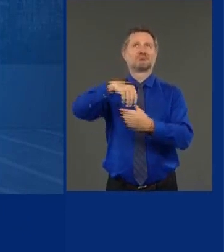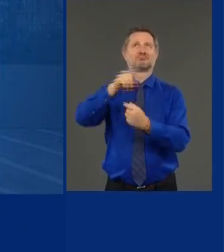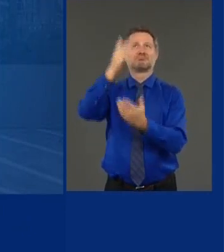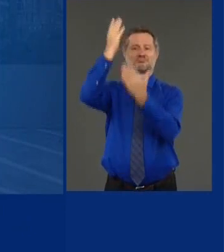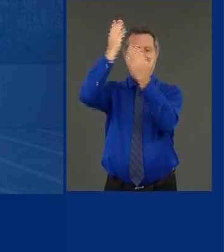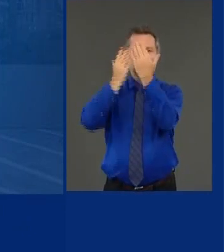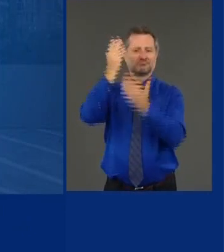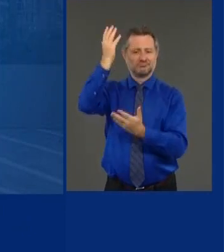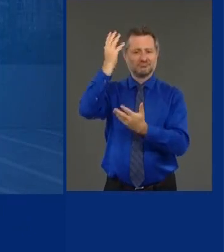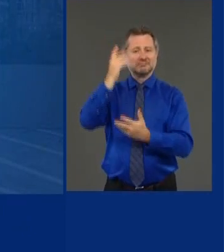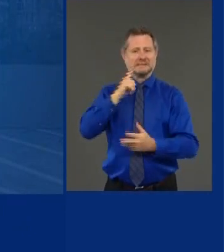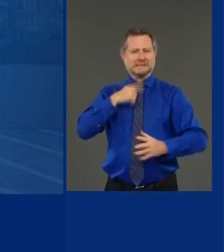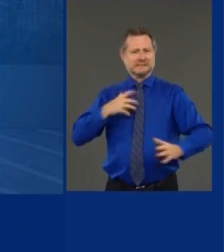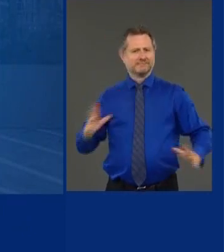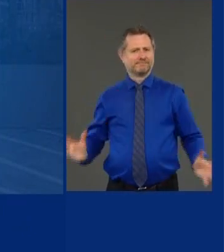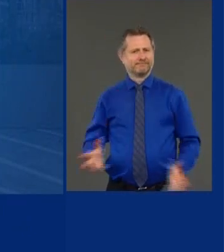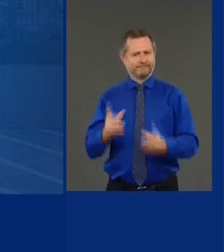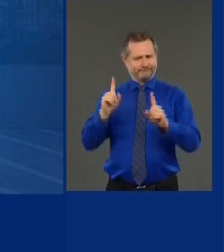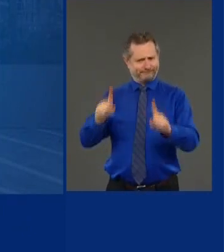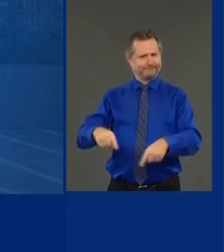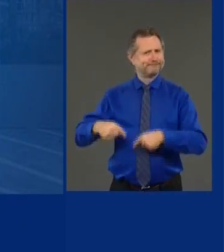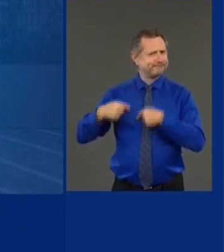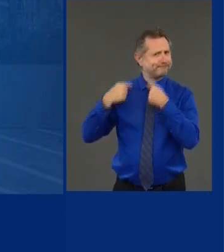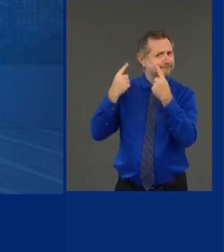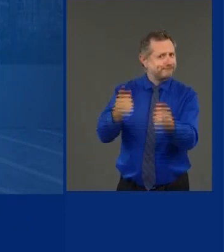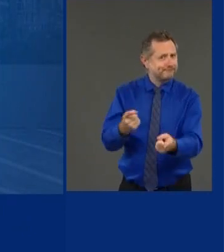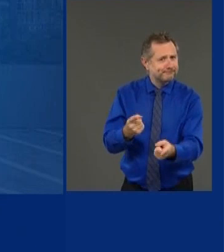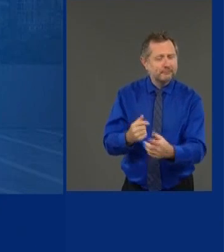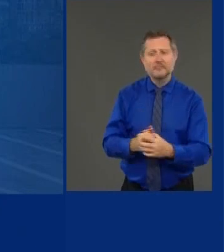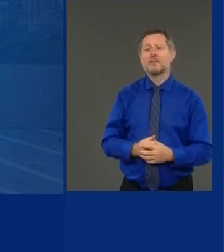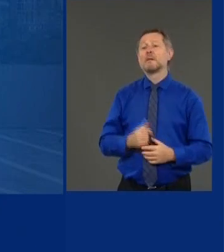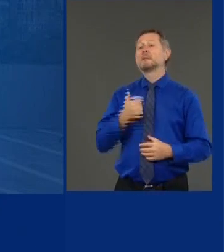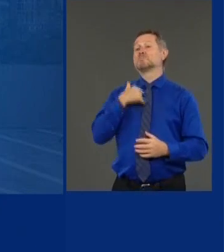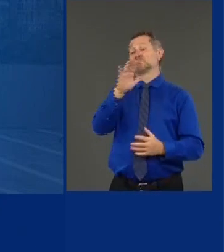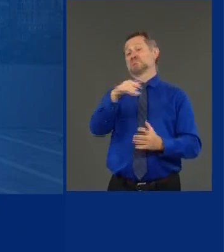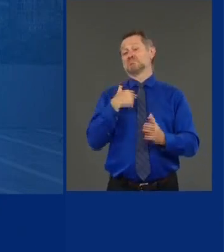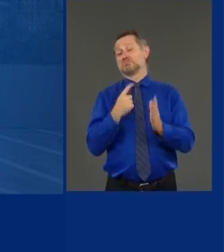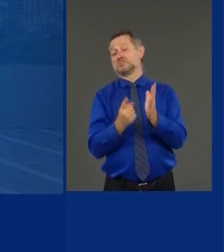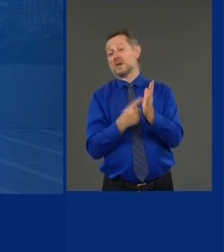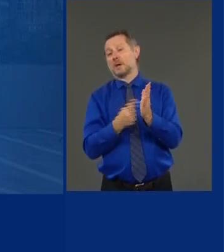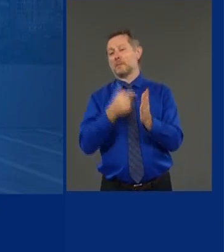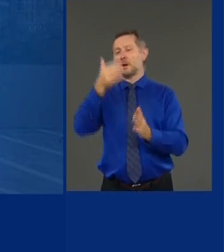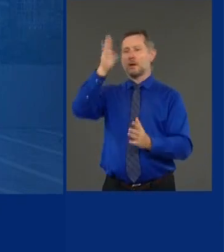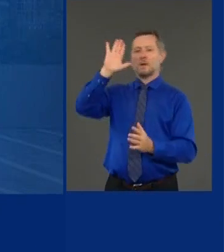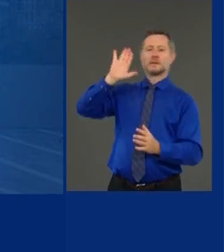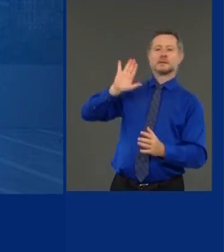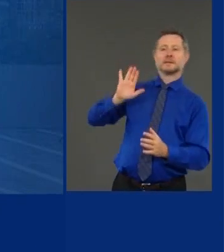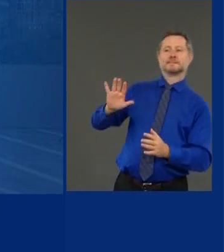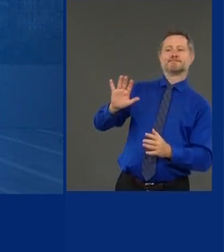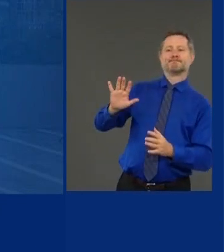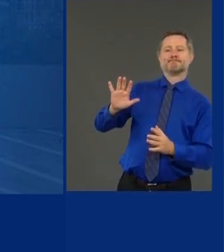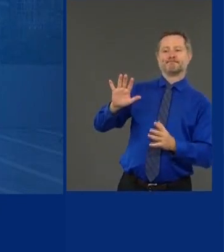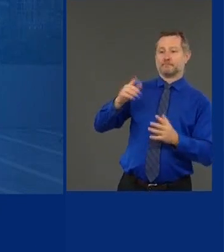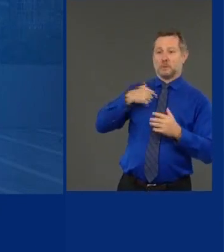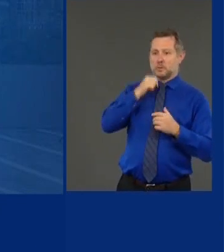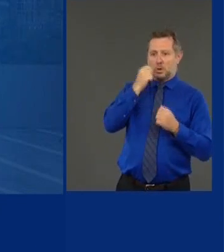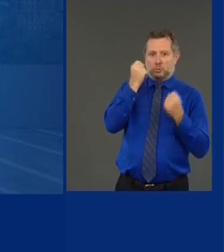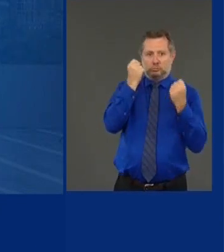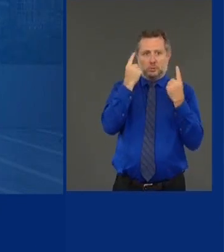RECONCILIATION. IT IS A SPIRITUAL PLACE. AND WE'VE BEEN TRYING TO GET IT